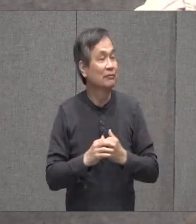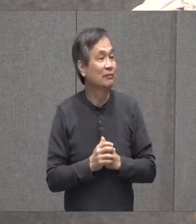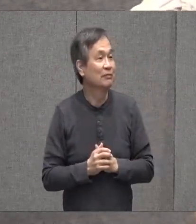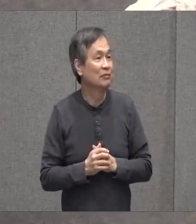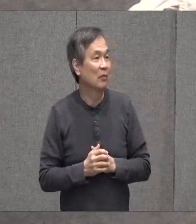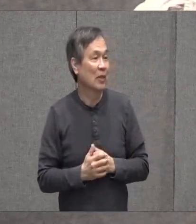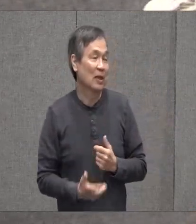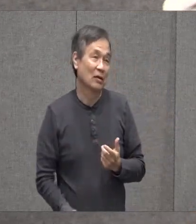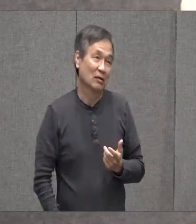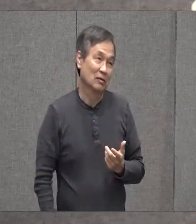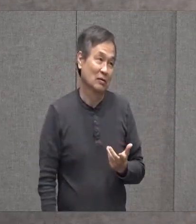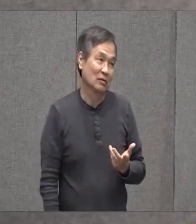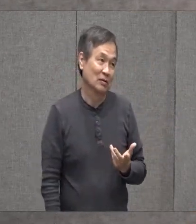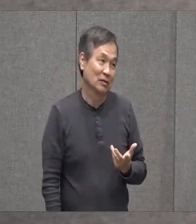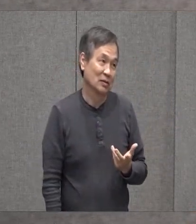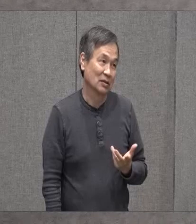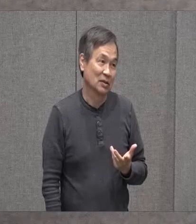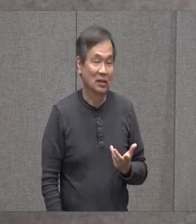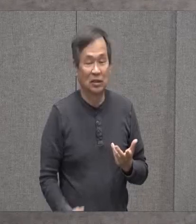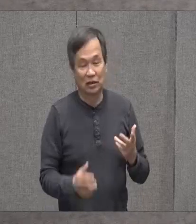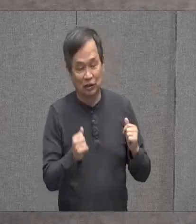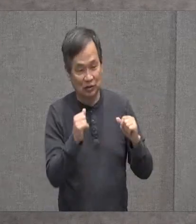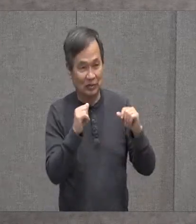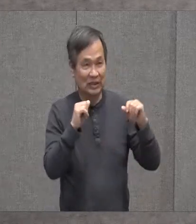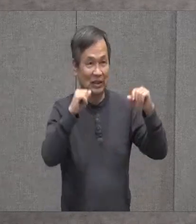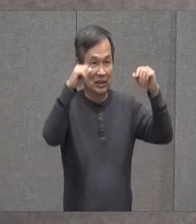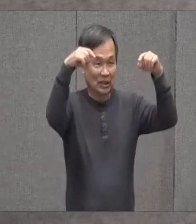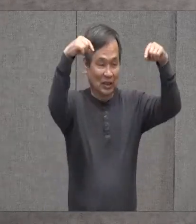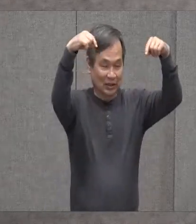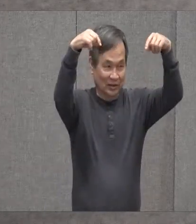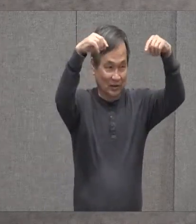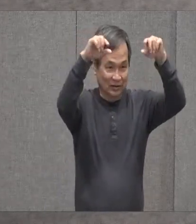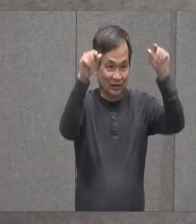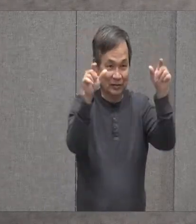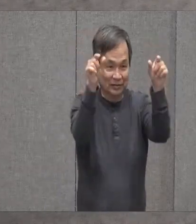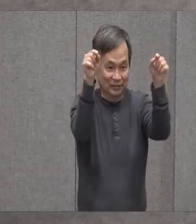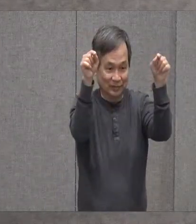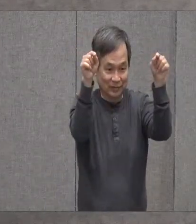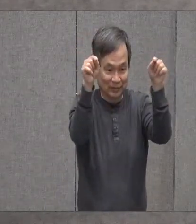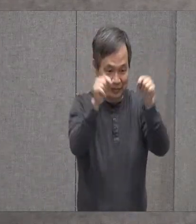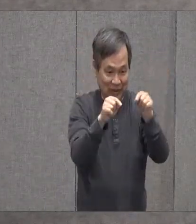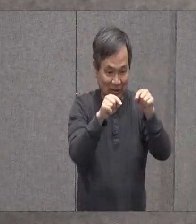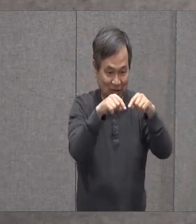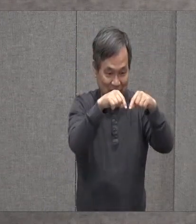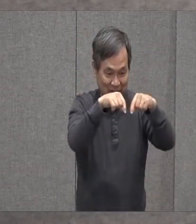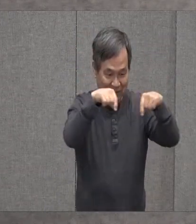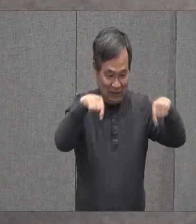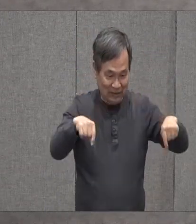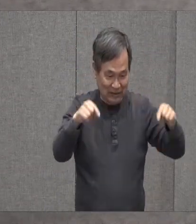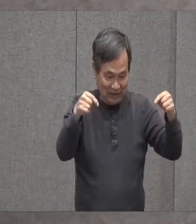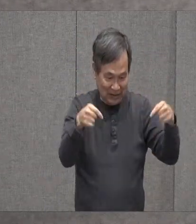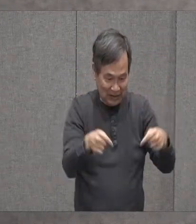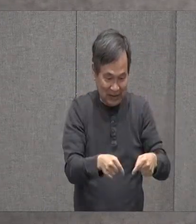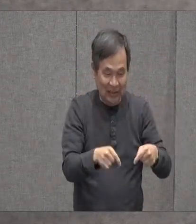They could also be multiples of those numbers, but they're a number times another number would both